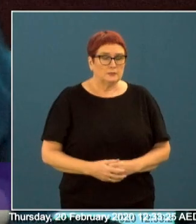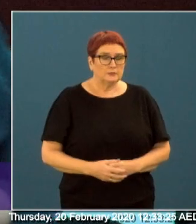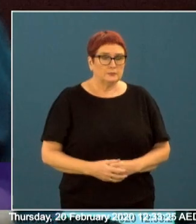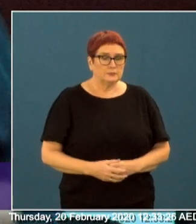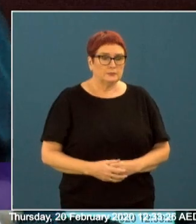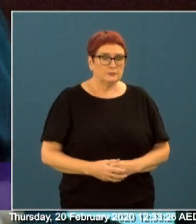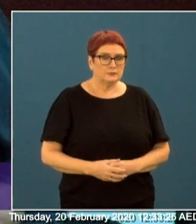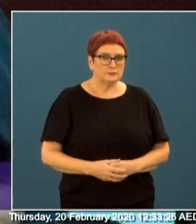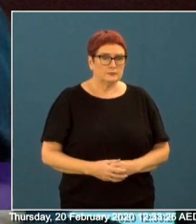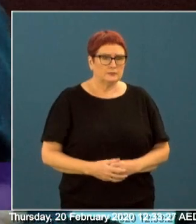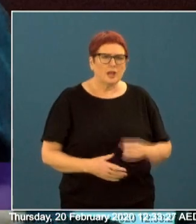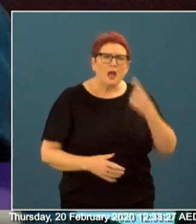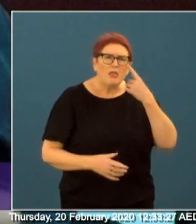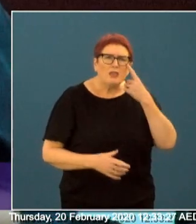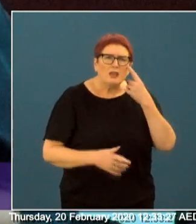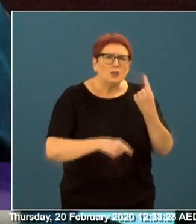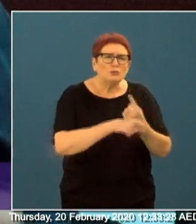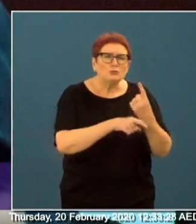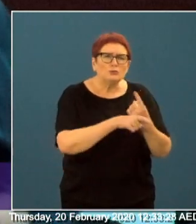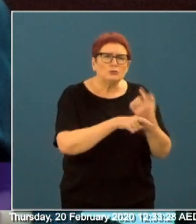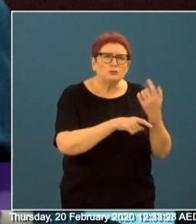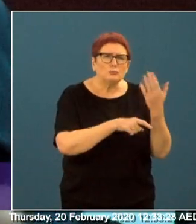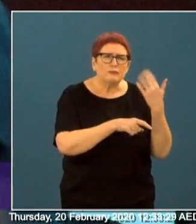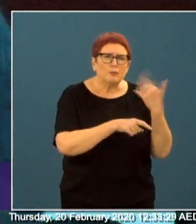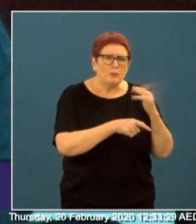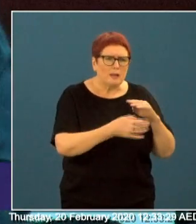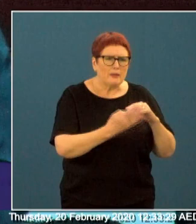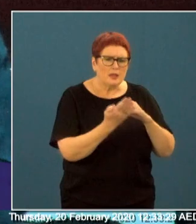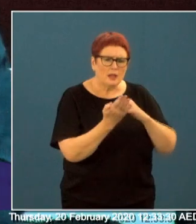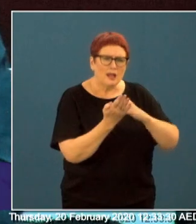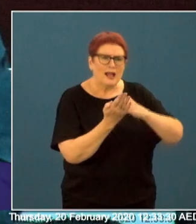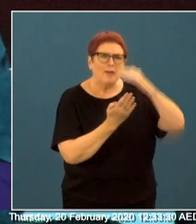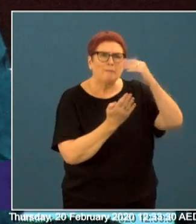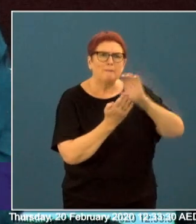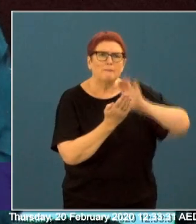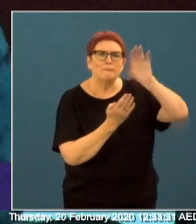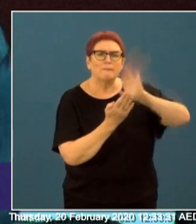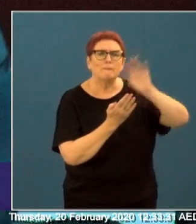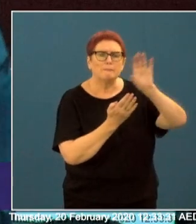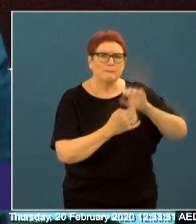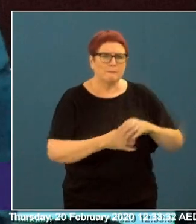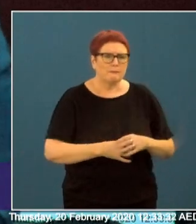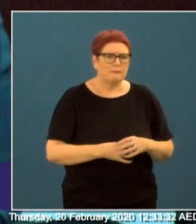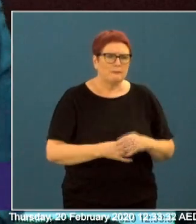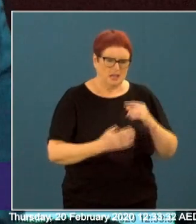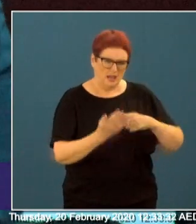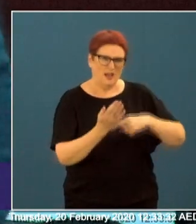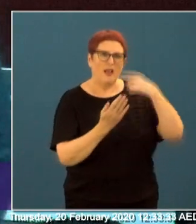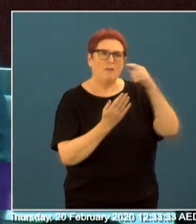I'm sorry. I think you mentioned somewhere, maybe earlier in your statement — yes. If we can go back to paragraph 201